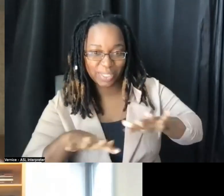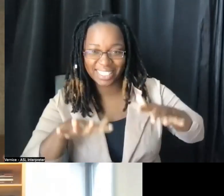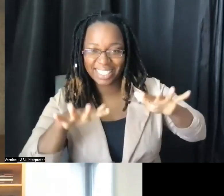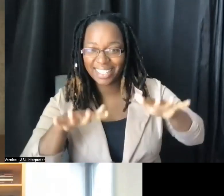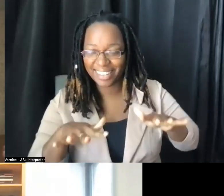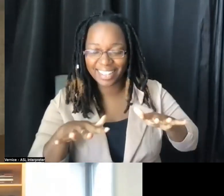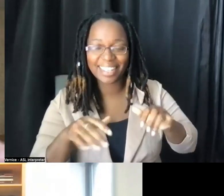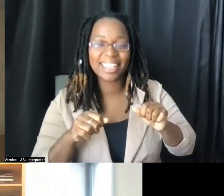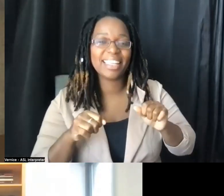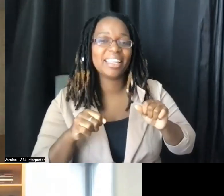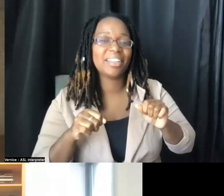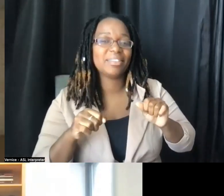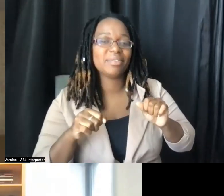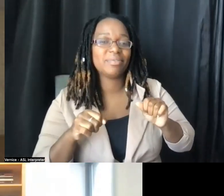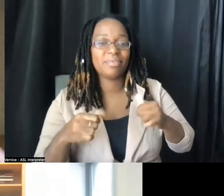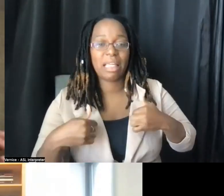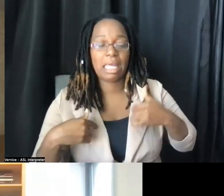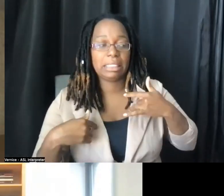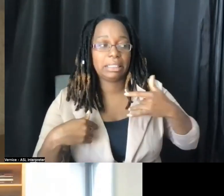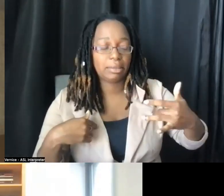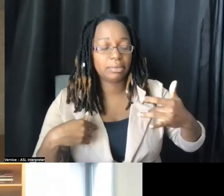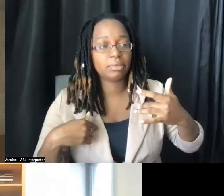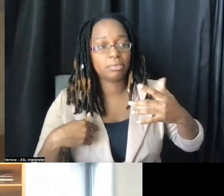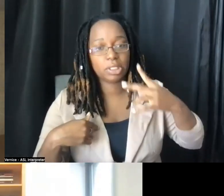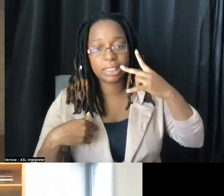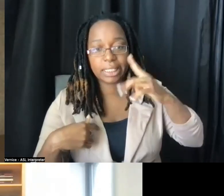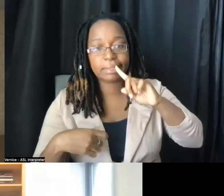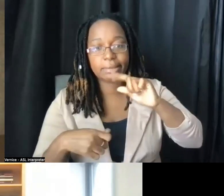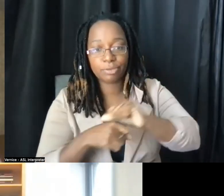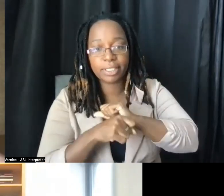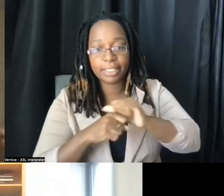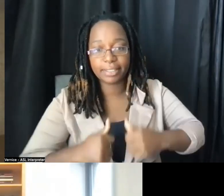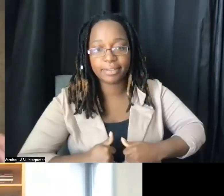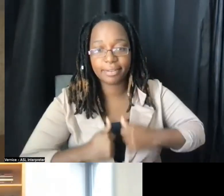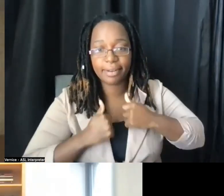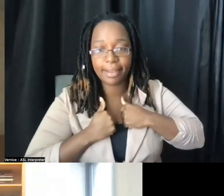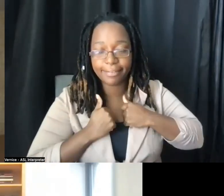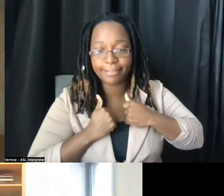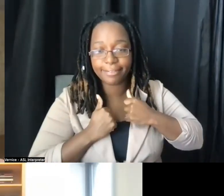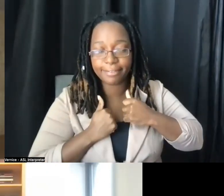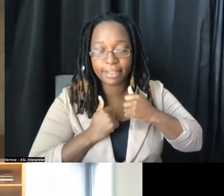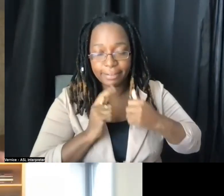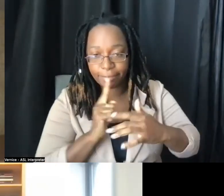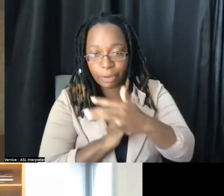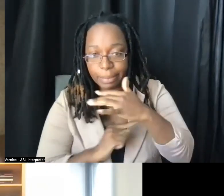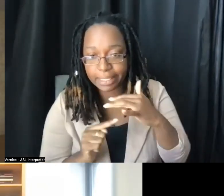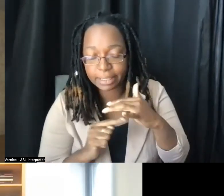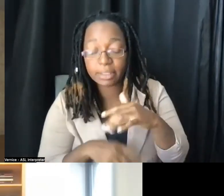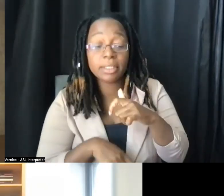is something that I often feel in real-life environments. I have just learned over time